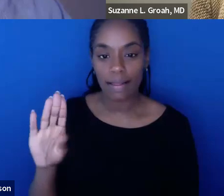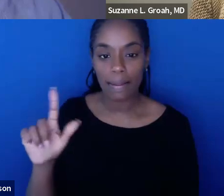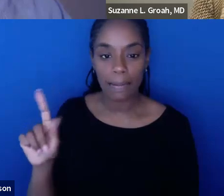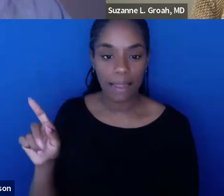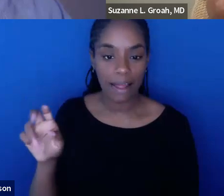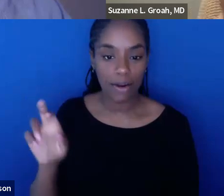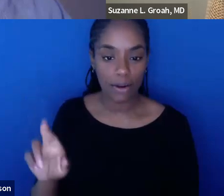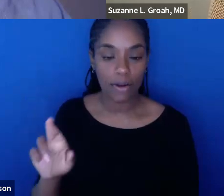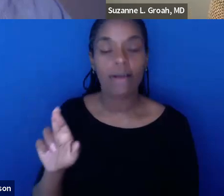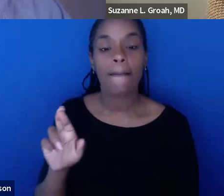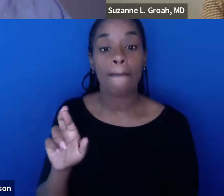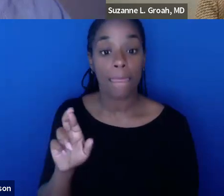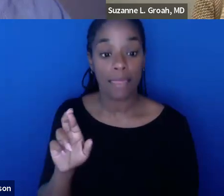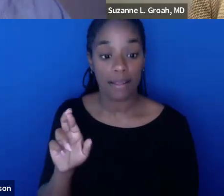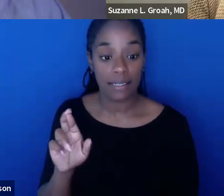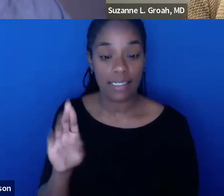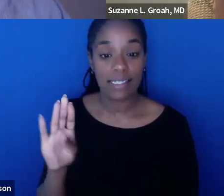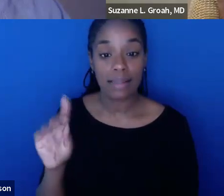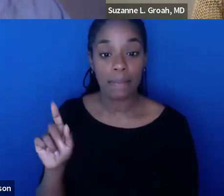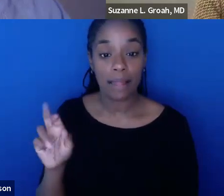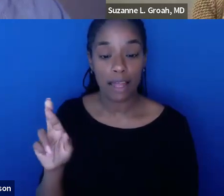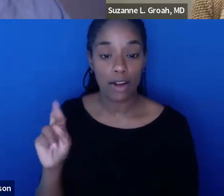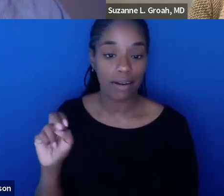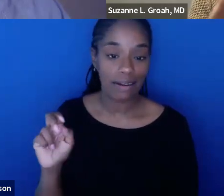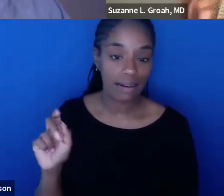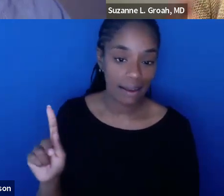It's also the bladder neck and it's also the urethra.